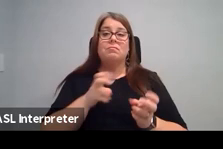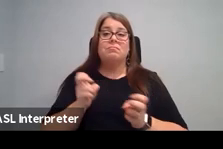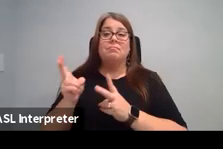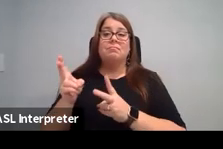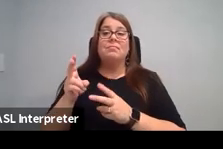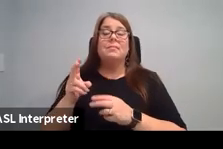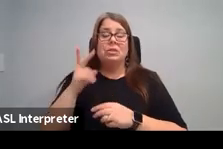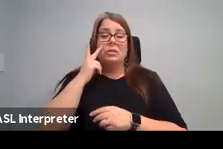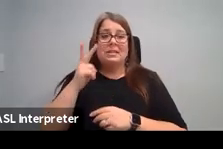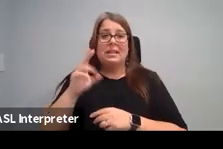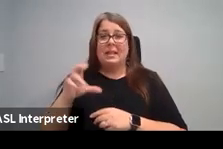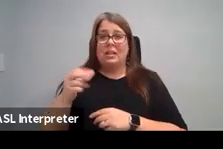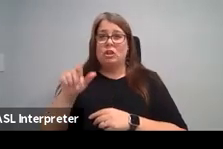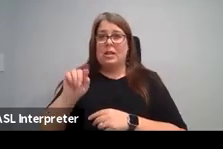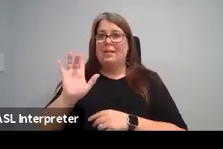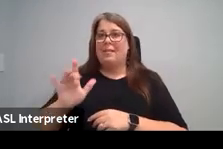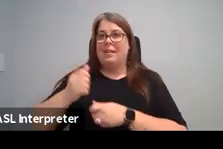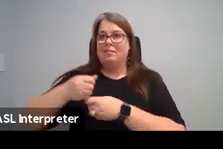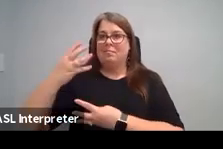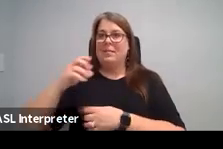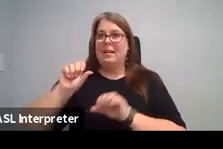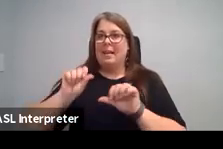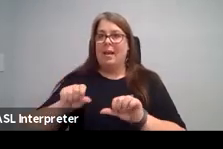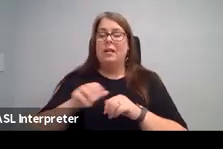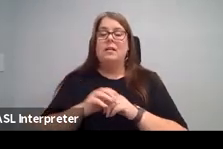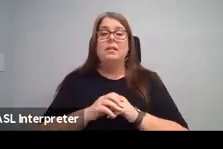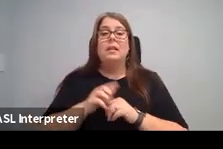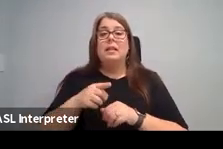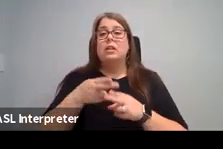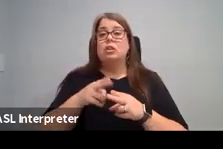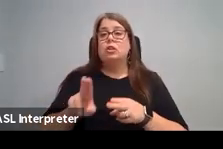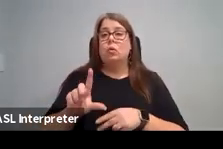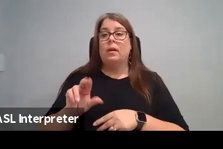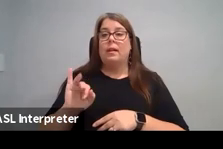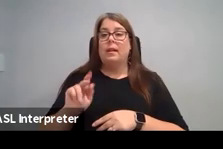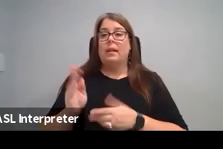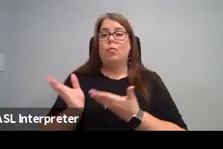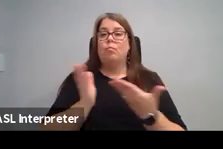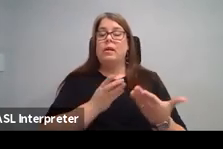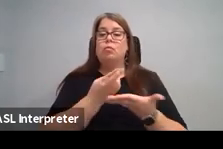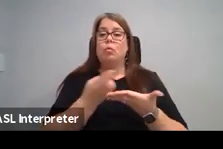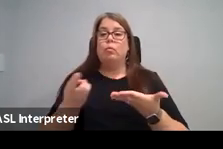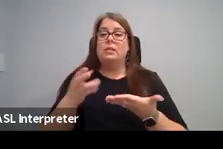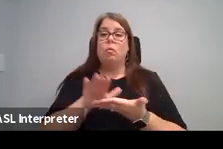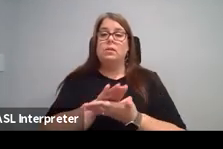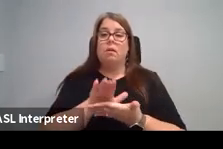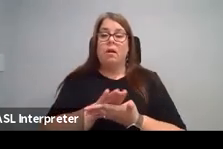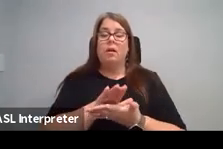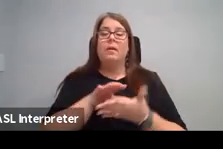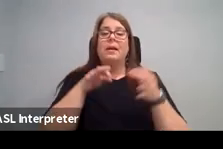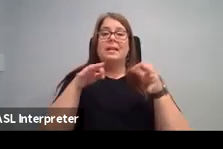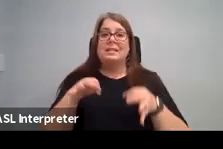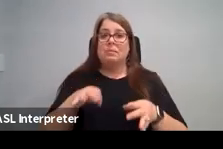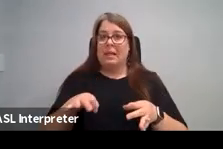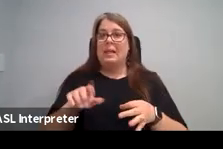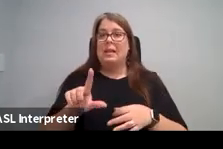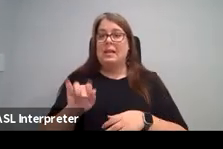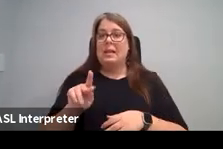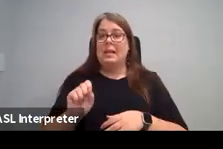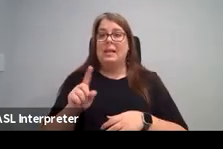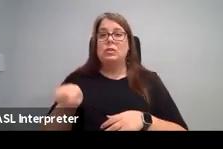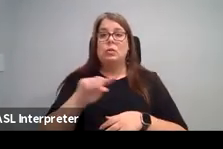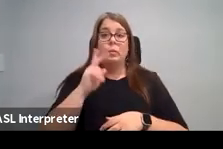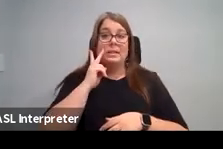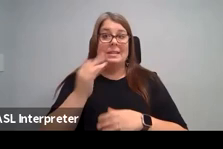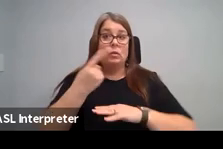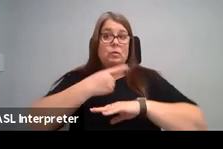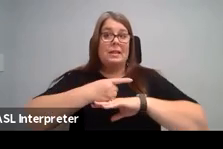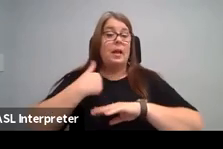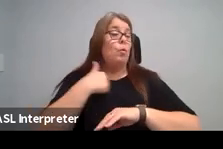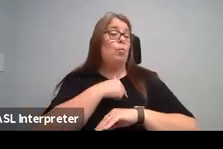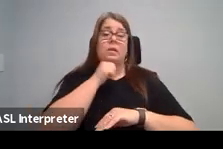Jewyl Alderson Clarke, SDCOE: See, and click on it there. And so this short link get to to a resource document that does go through the links that you'll see today. And although we do not have access to the slides at this point.